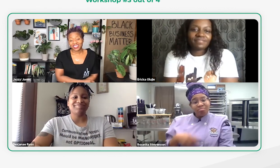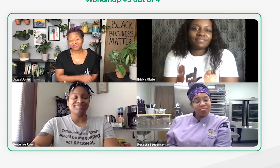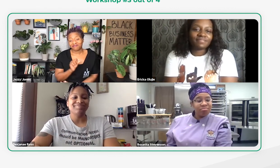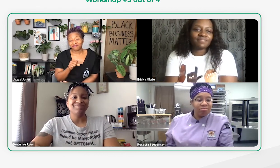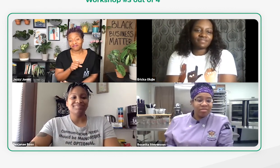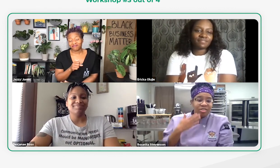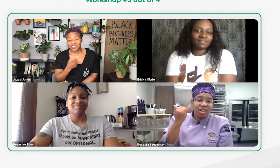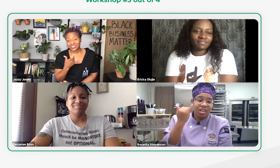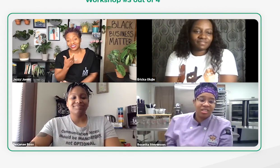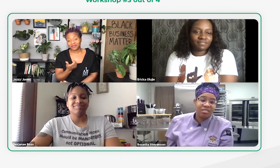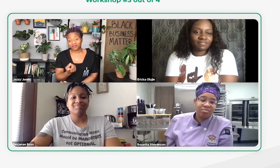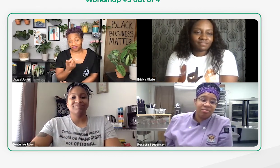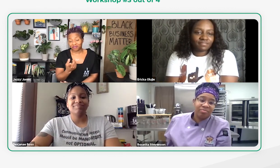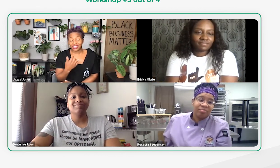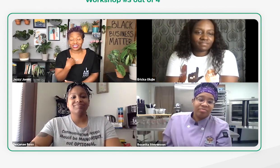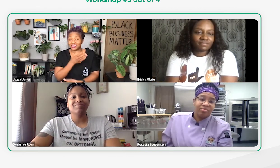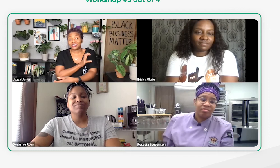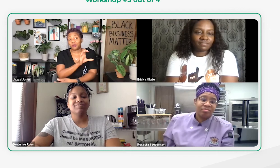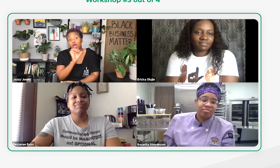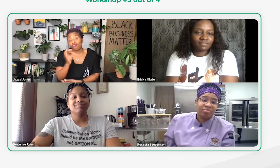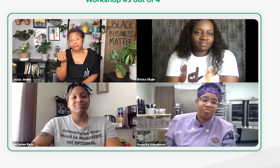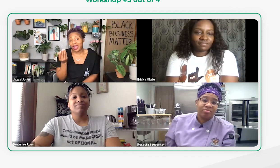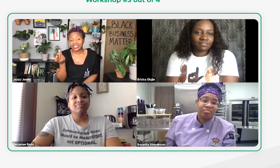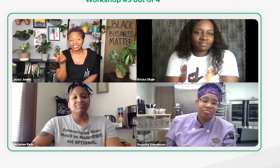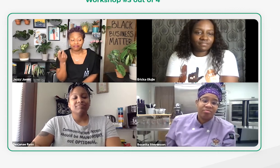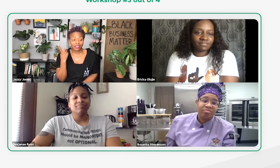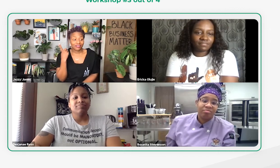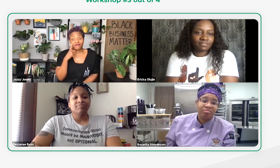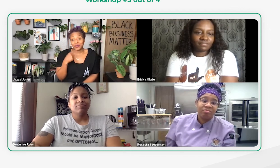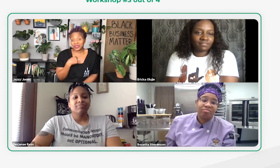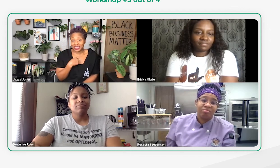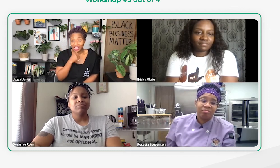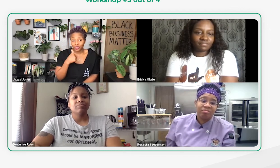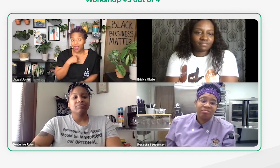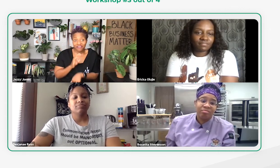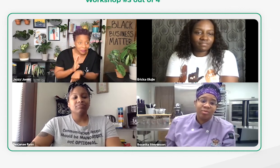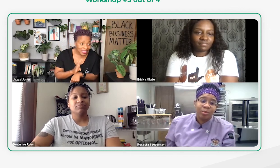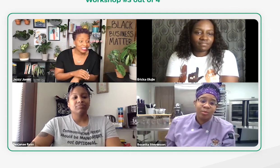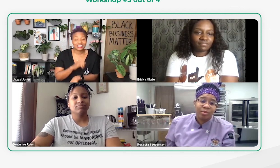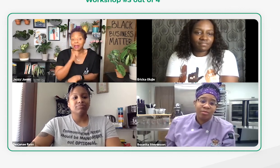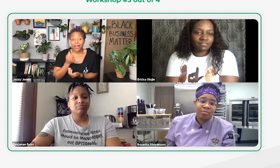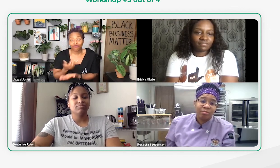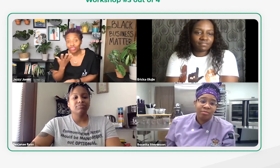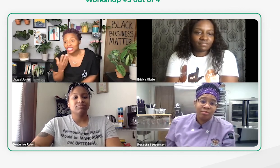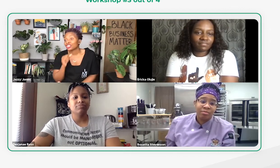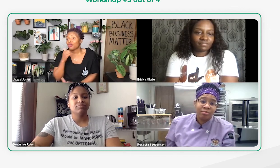awesome as Ericka said, that's a great idea. >> Jazzy